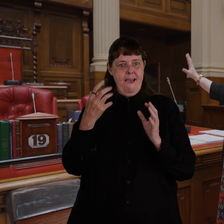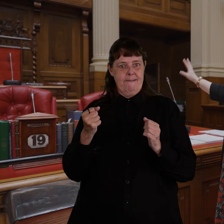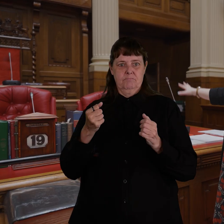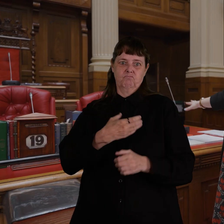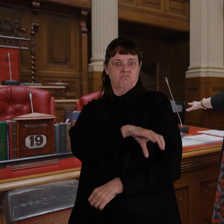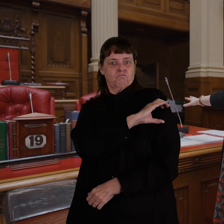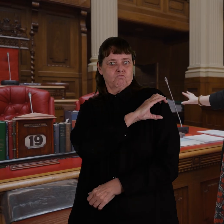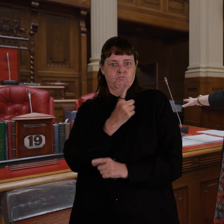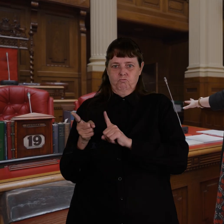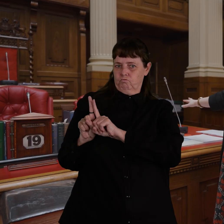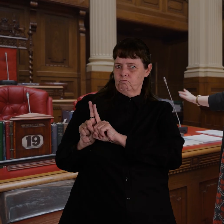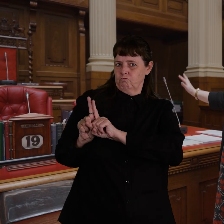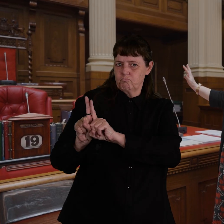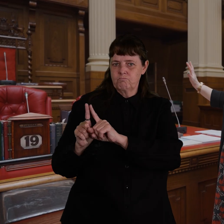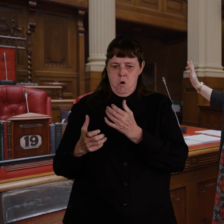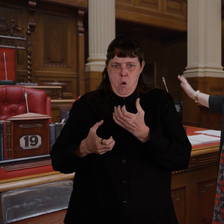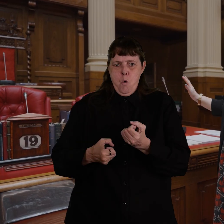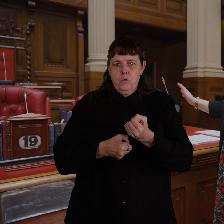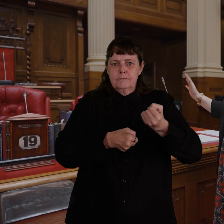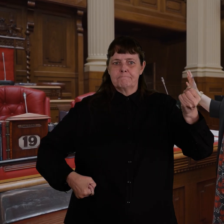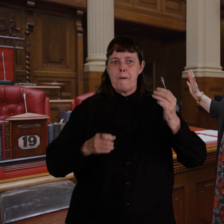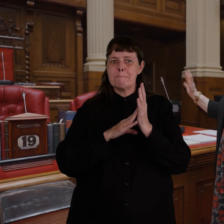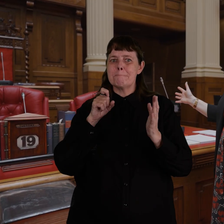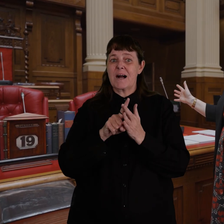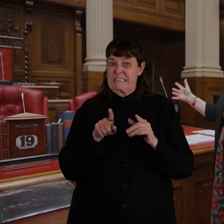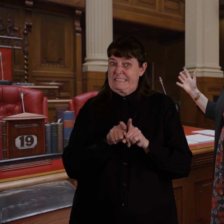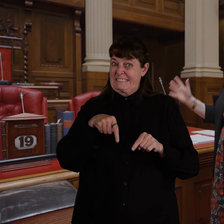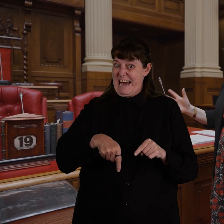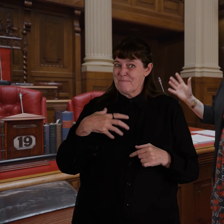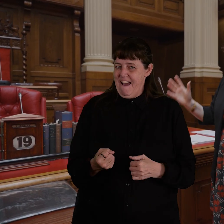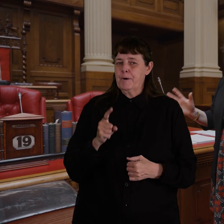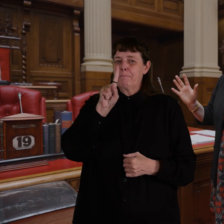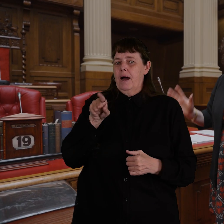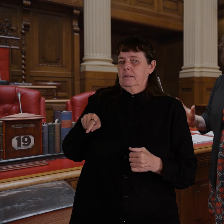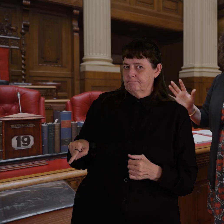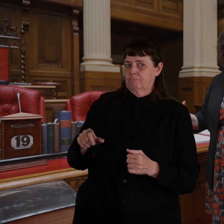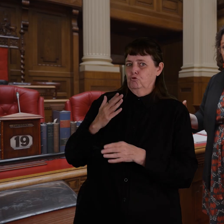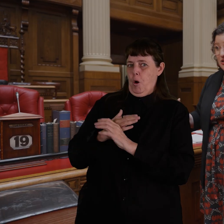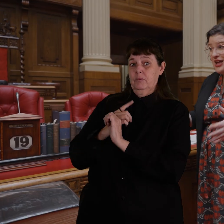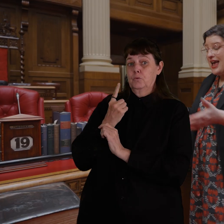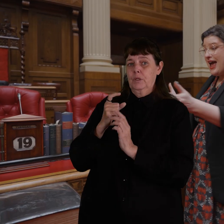is taken by the deputy clerk, but they also have the title of usher of the Black Rod.